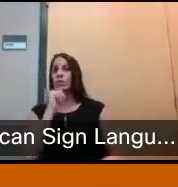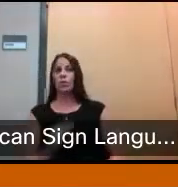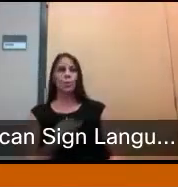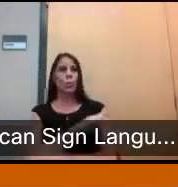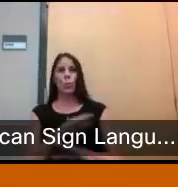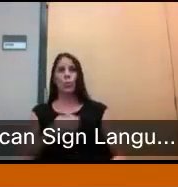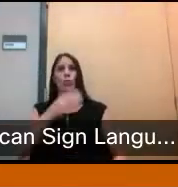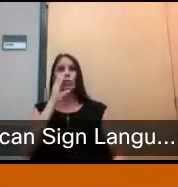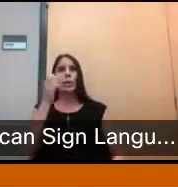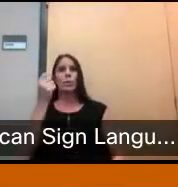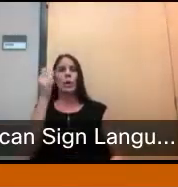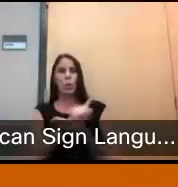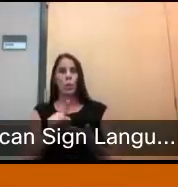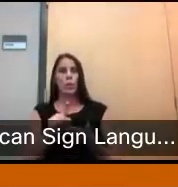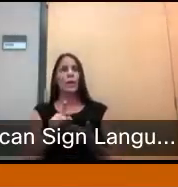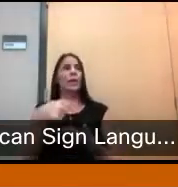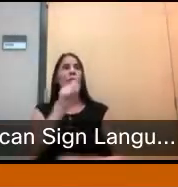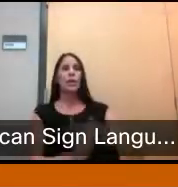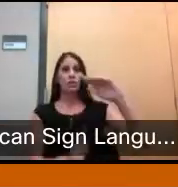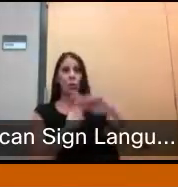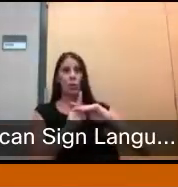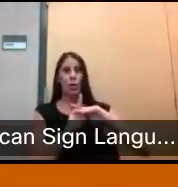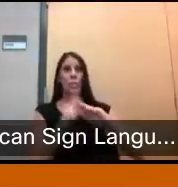They showed up after a week of not using milk and they were.